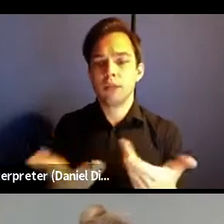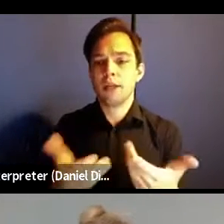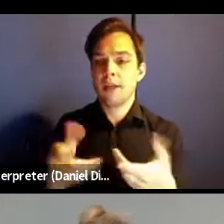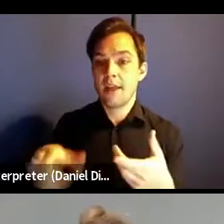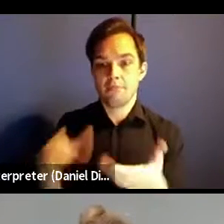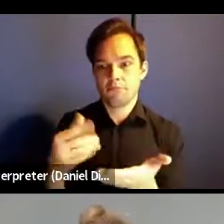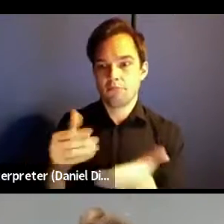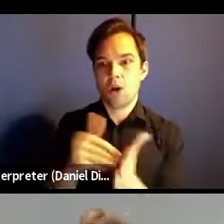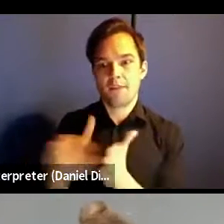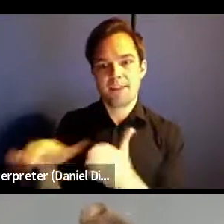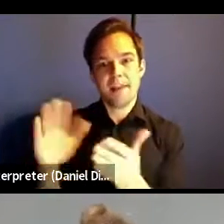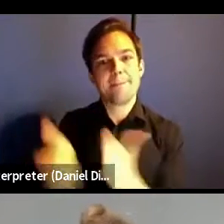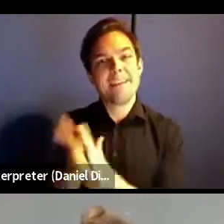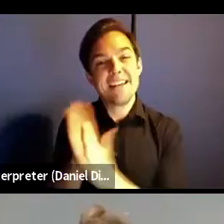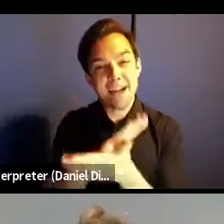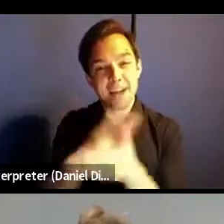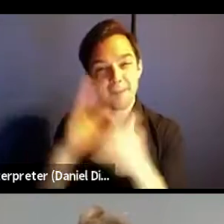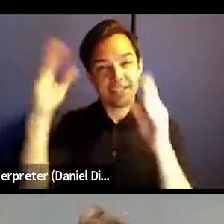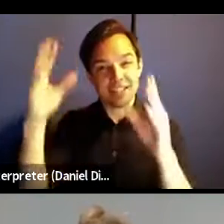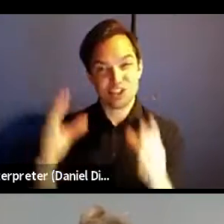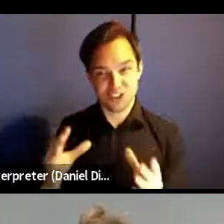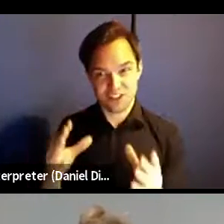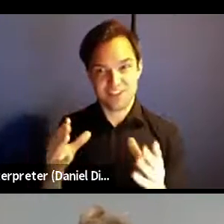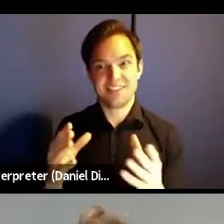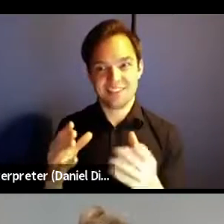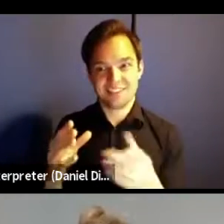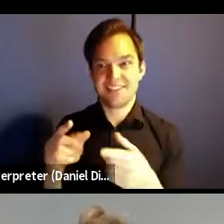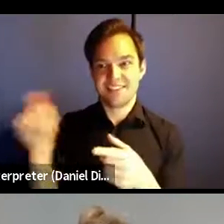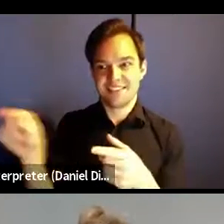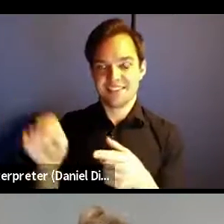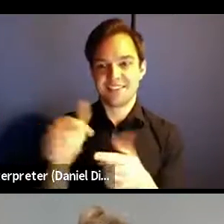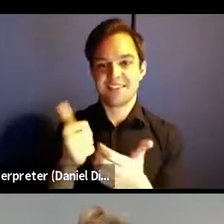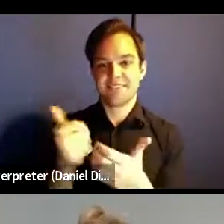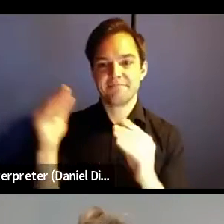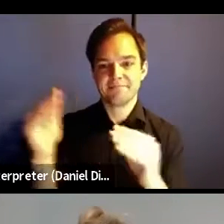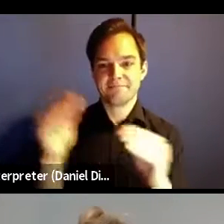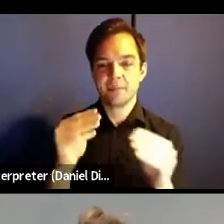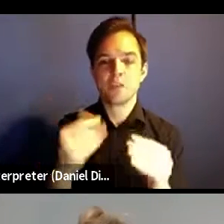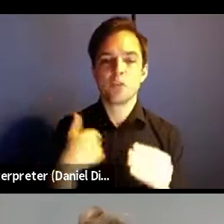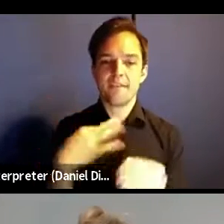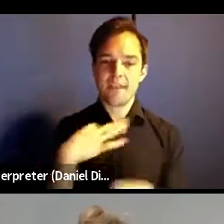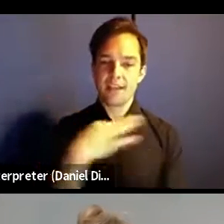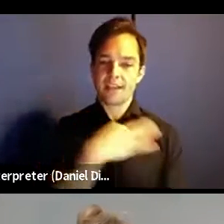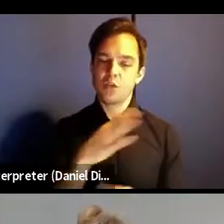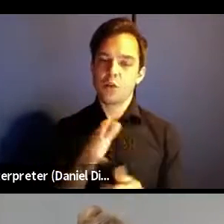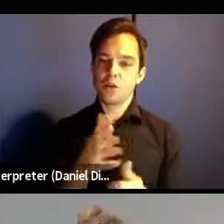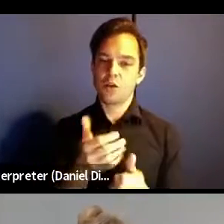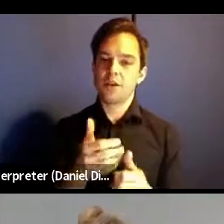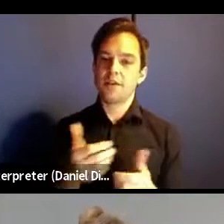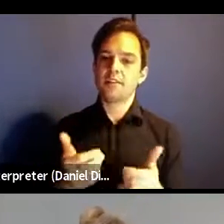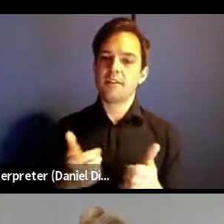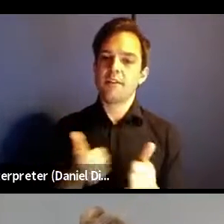So we have faculty members that are living up to the teaching and research missions of our university.